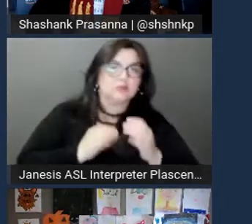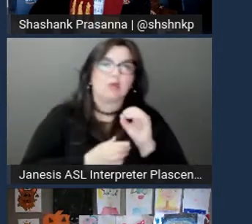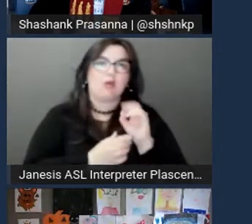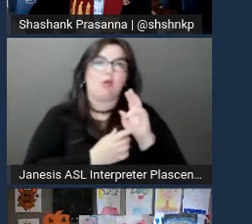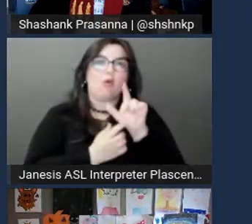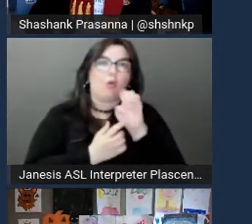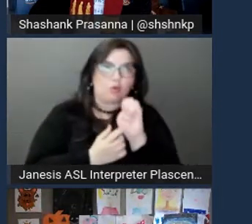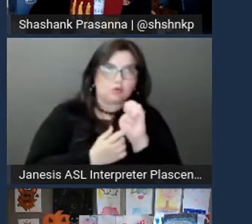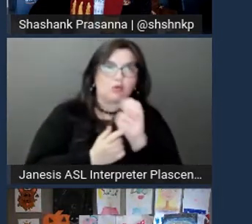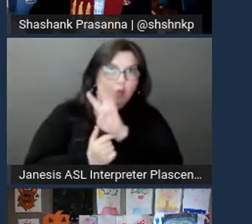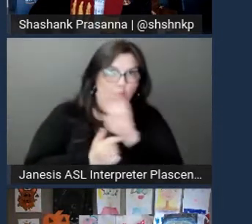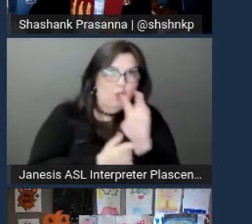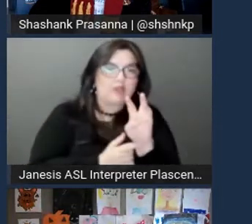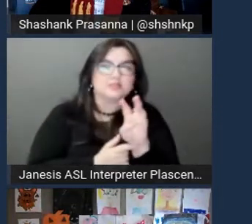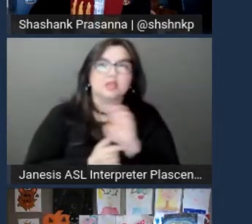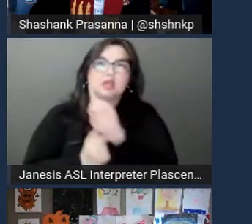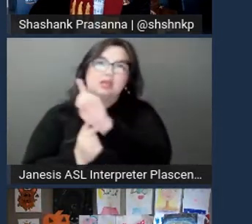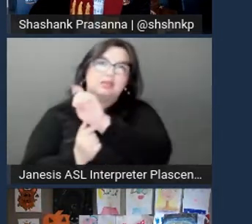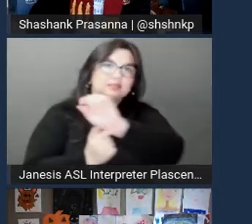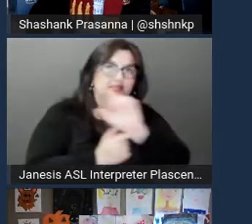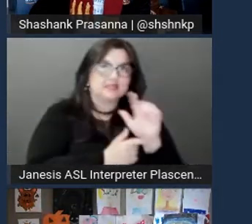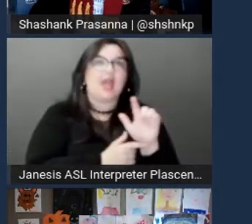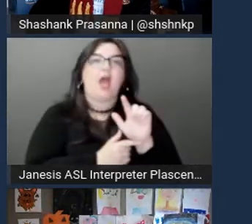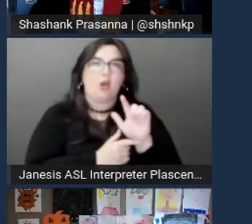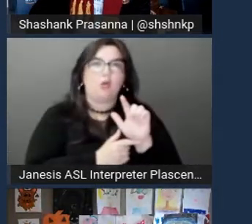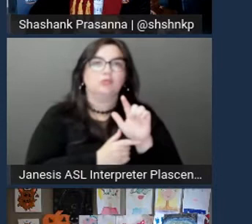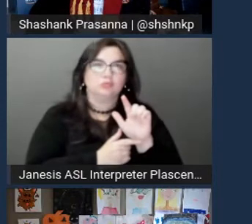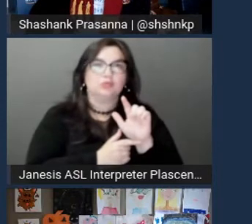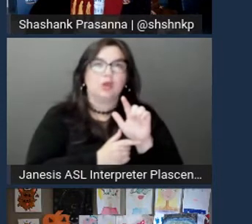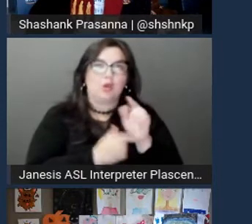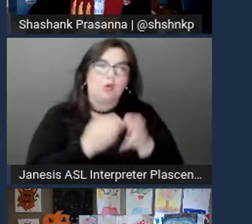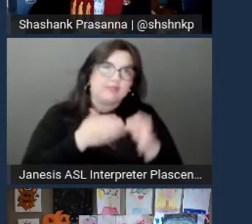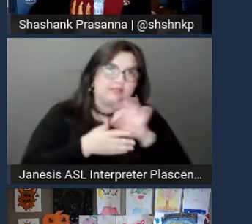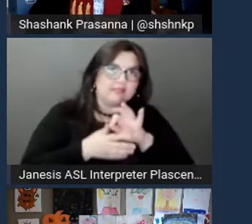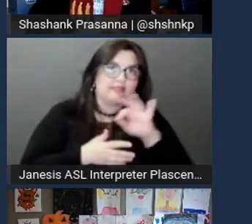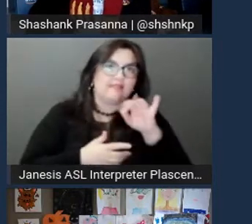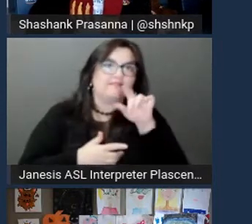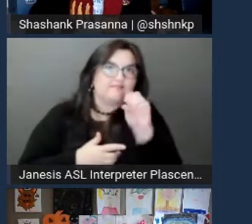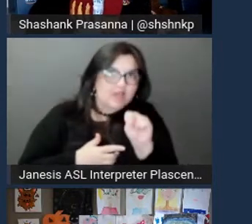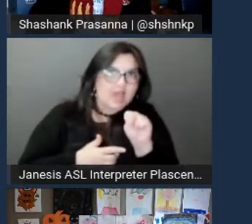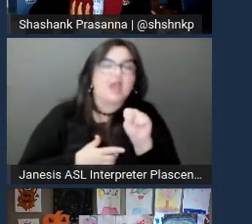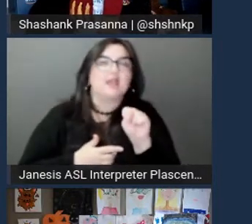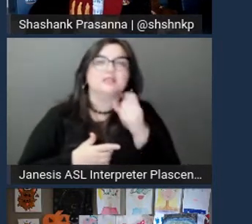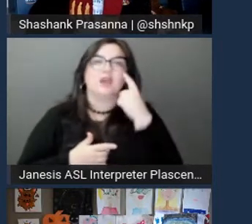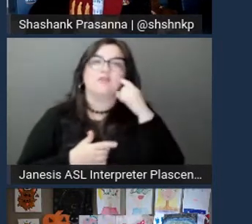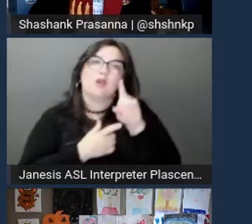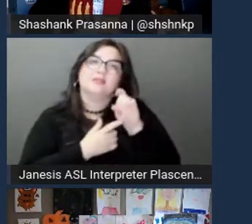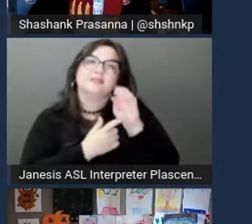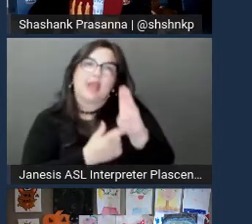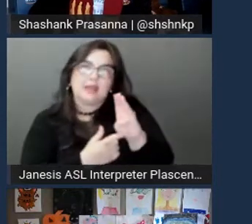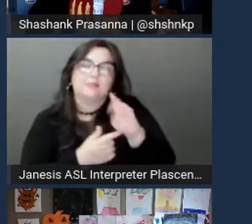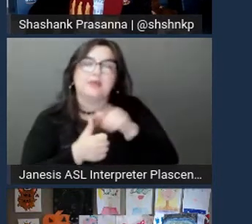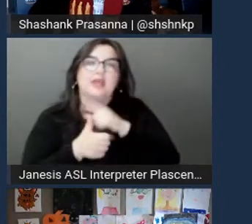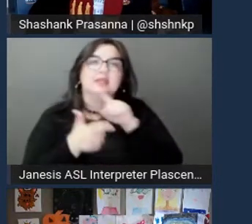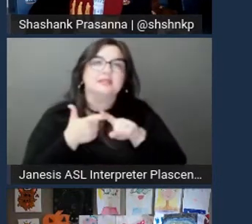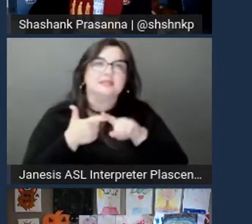downloading the installation media file. So basically downloading the base files for the database, and then downloading the purchase which are required